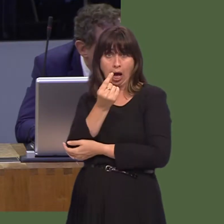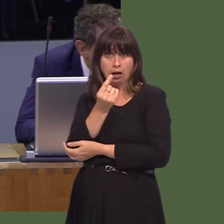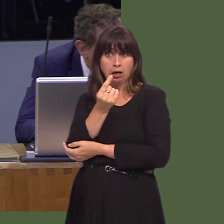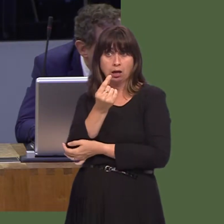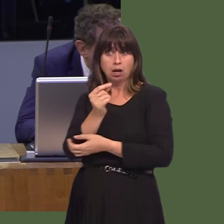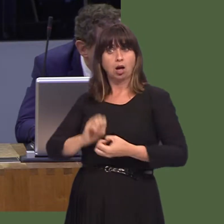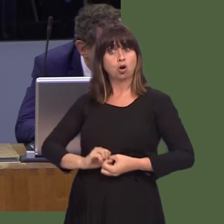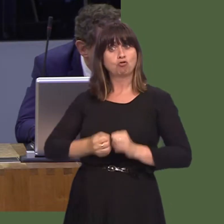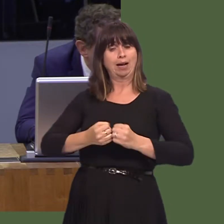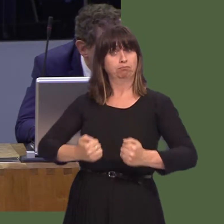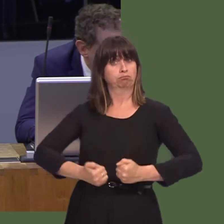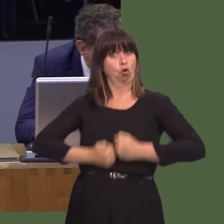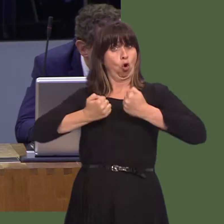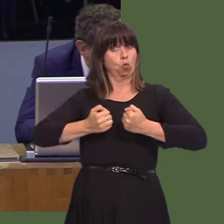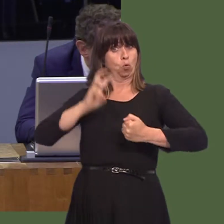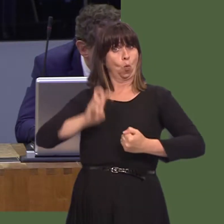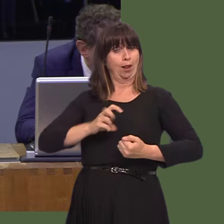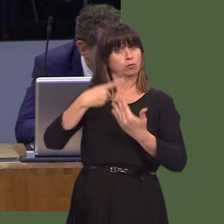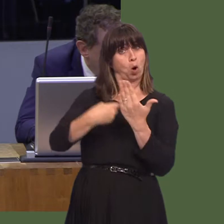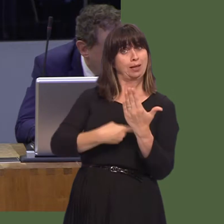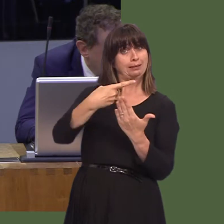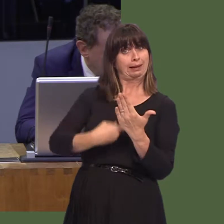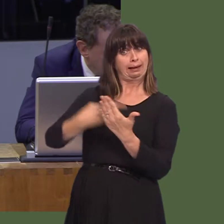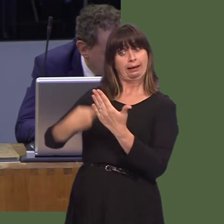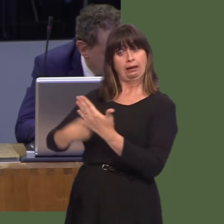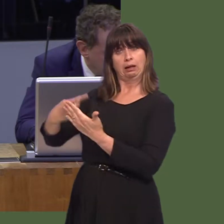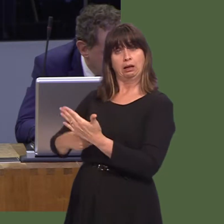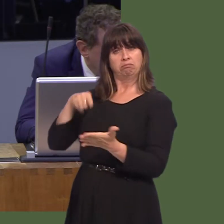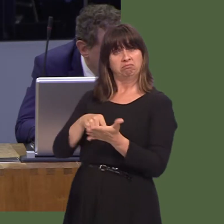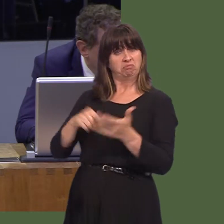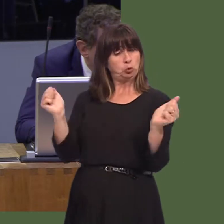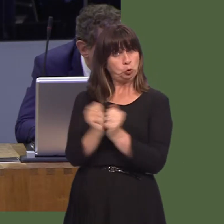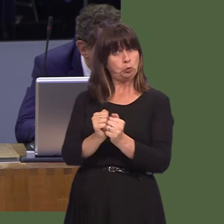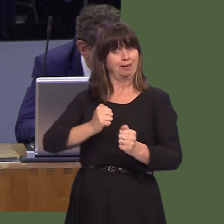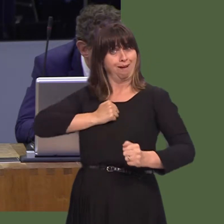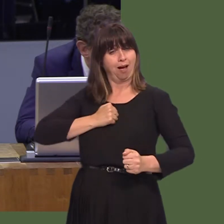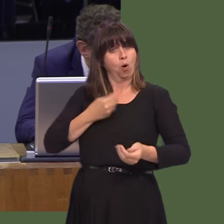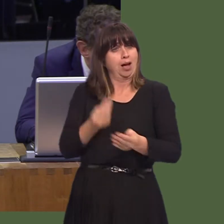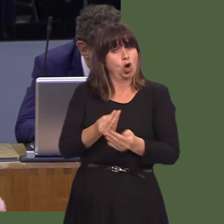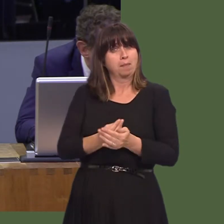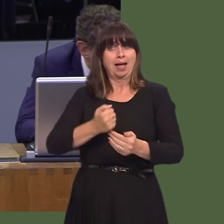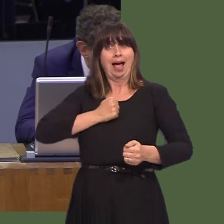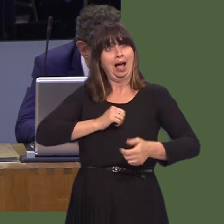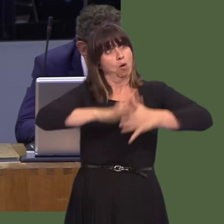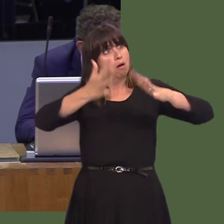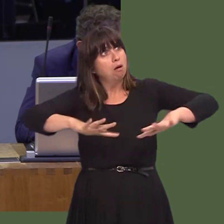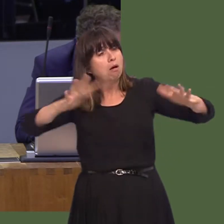bespoke Welsh policy that delivers for our economy, society and natural environment,